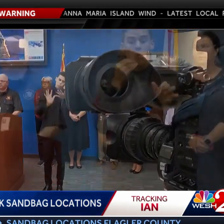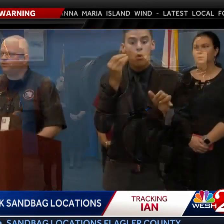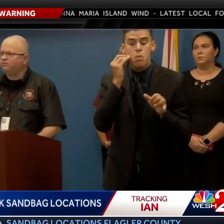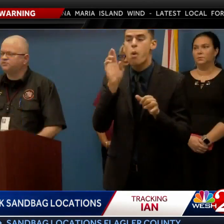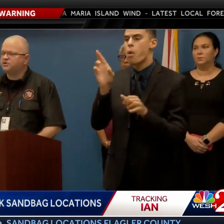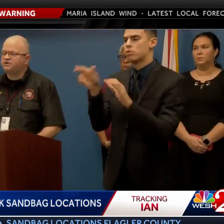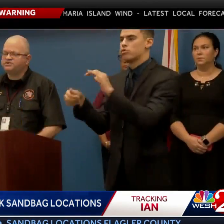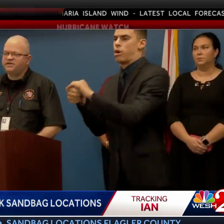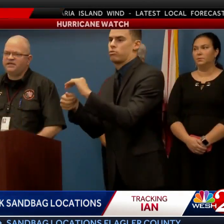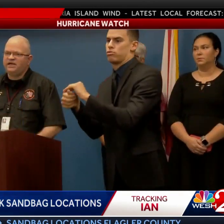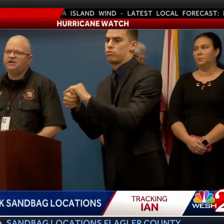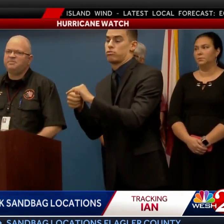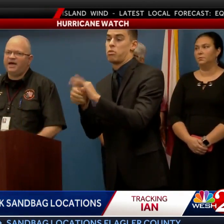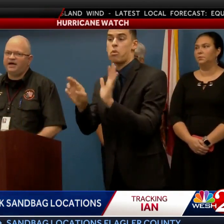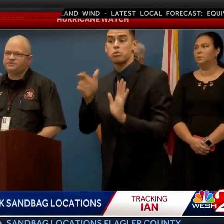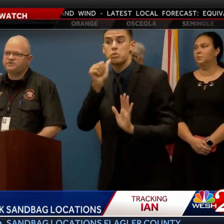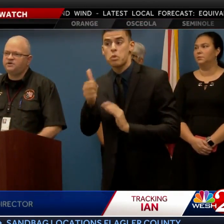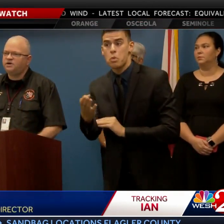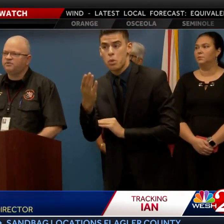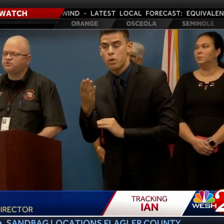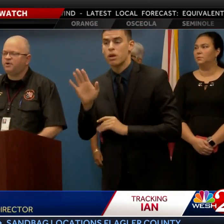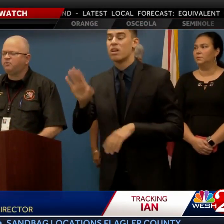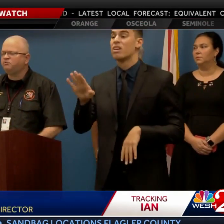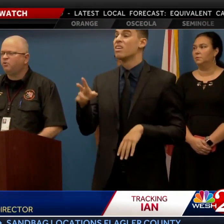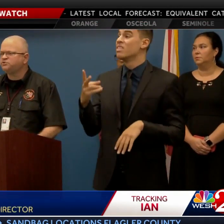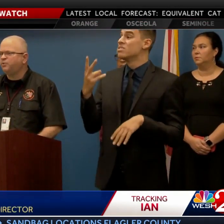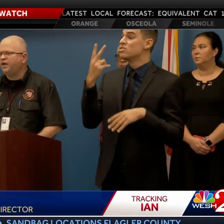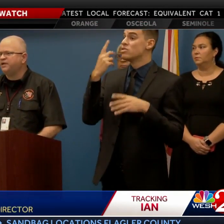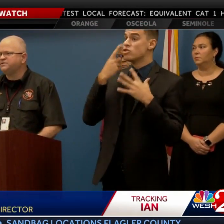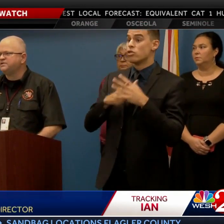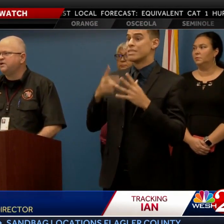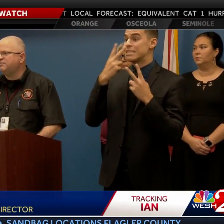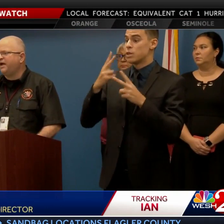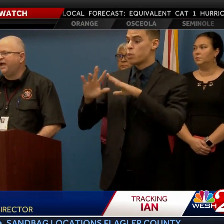OFFICIALS WITH THE COUNTY AND THE CITIES OF KISSIMMEE AND ST.